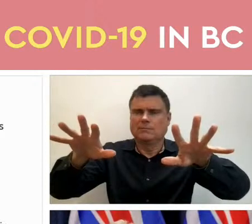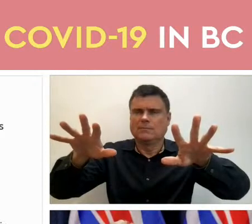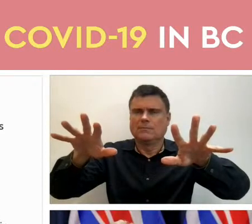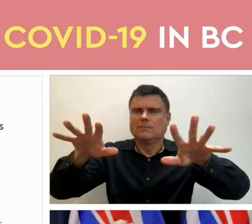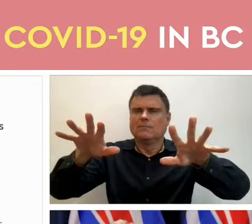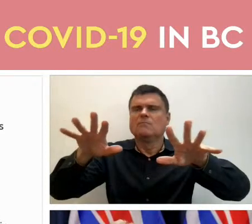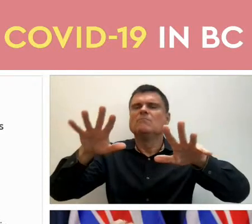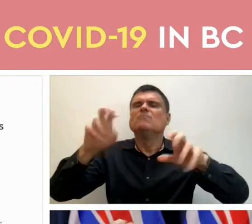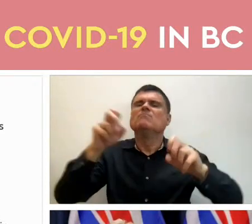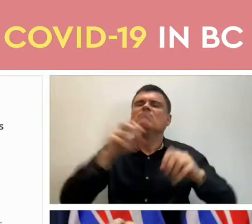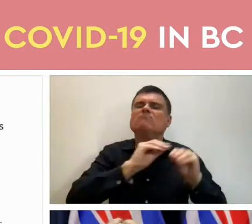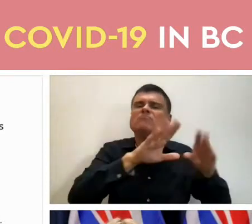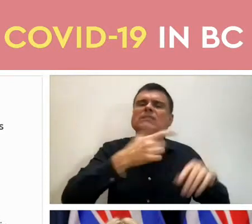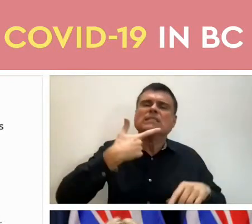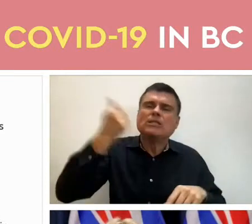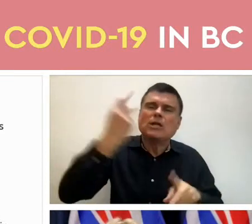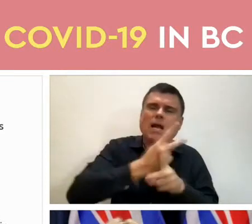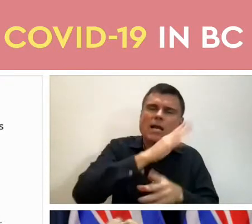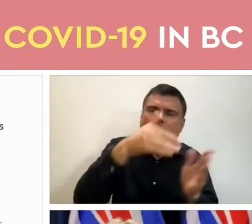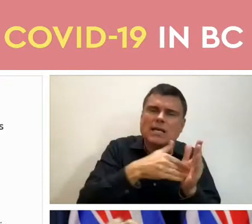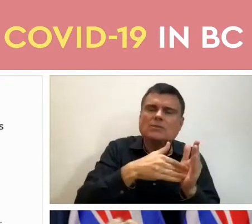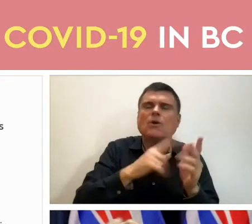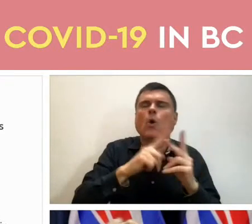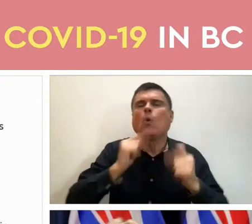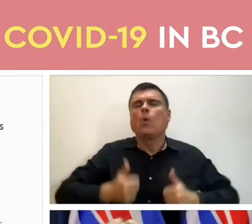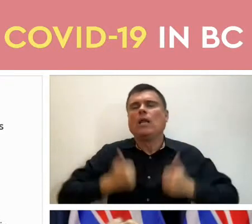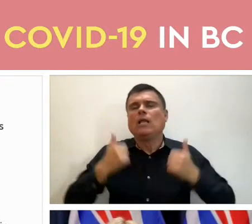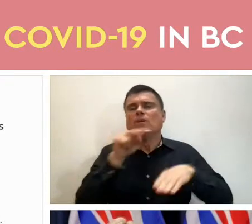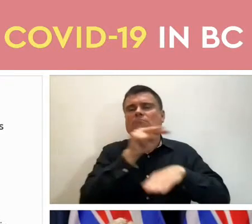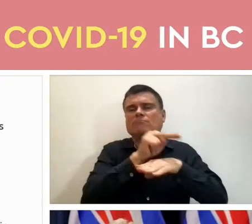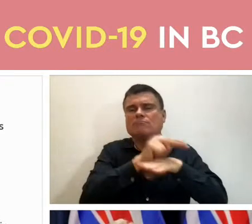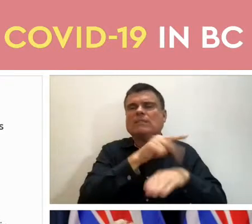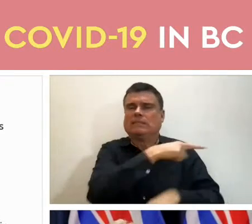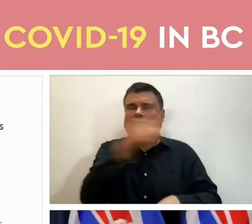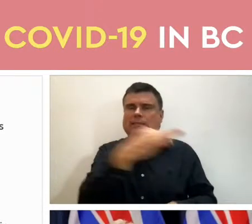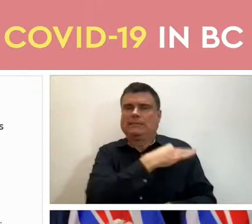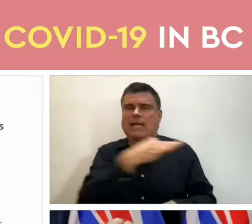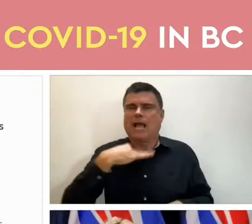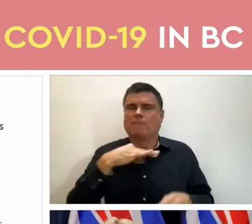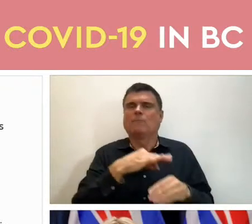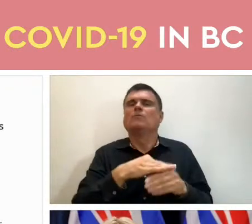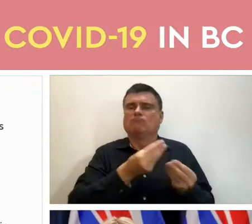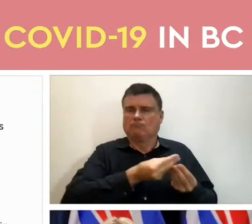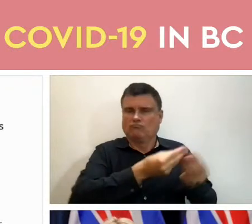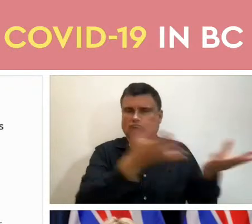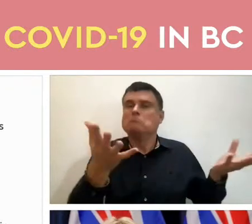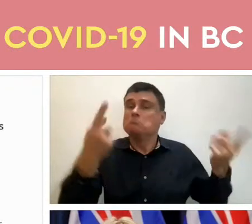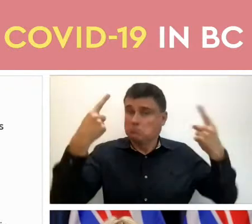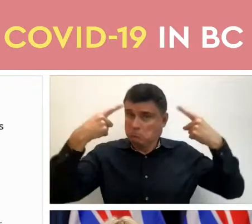facilities. We have been very successful program that helped us in